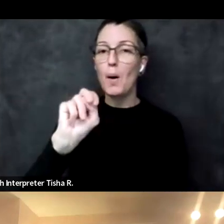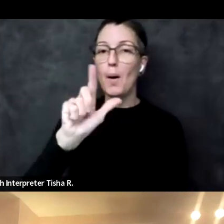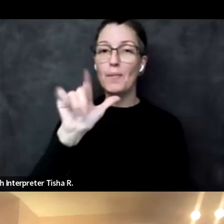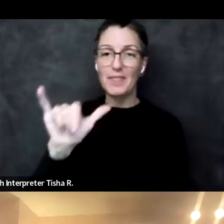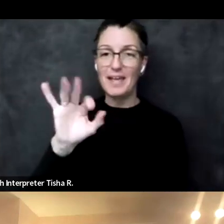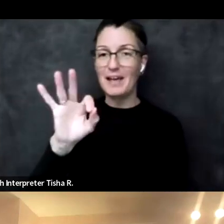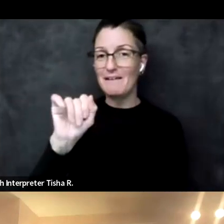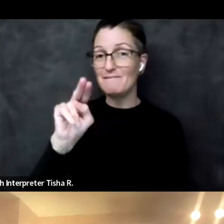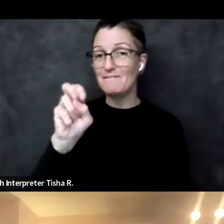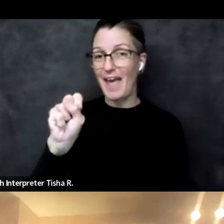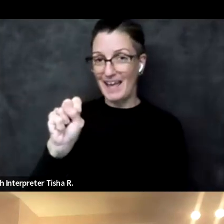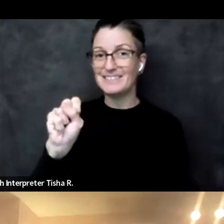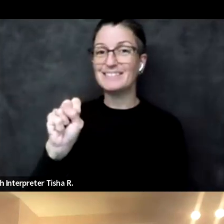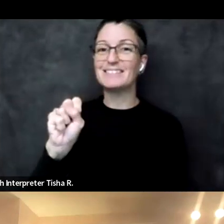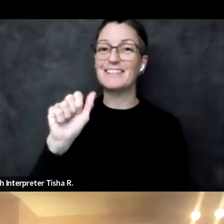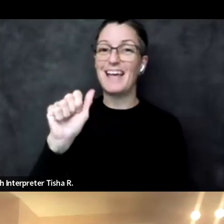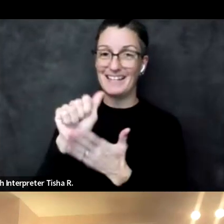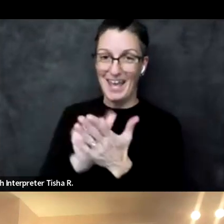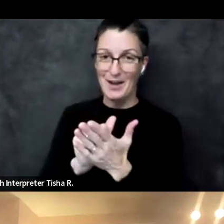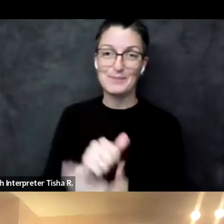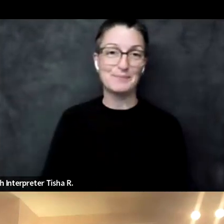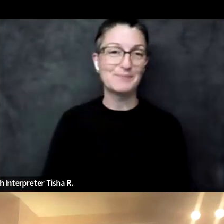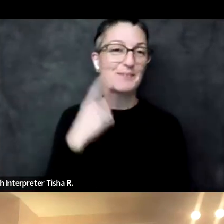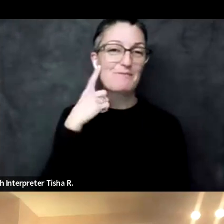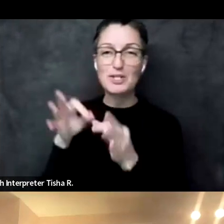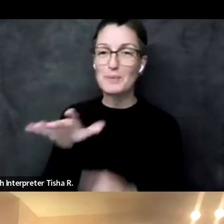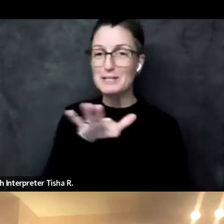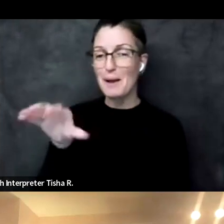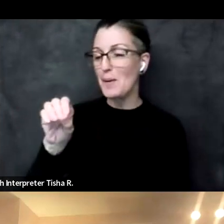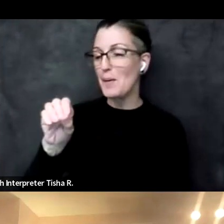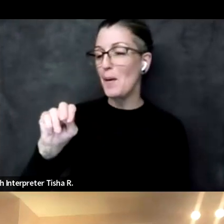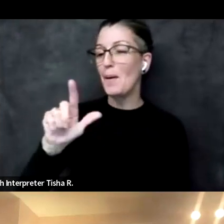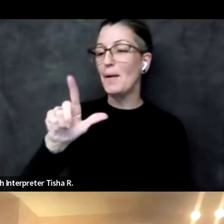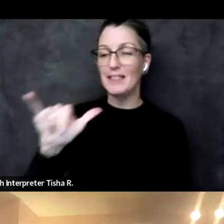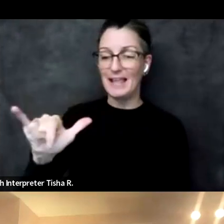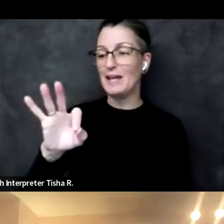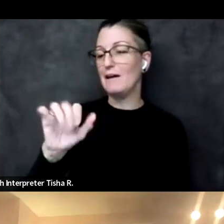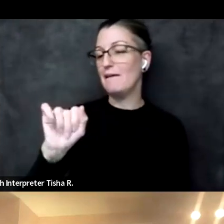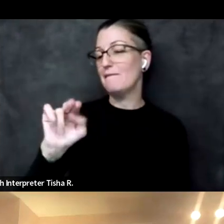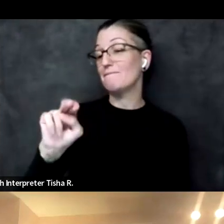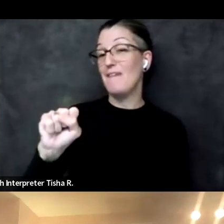like the word only and then fans for the interpreters. It's a very spicy piece.